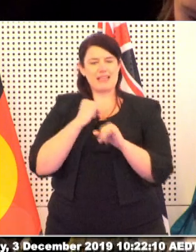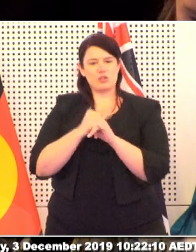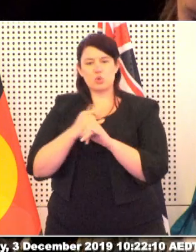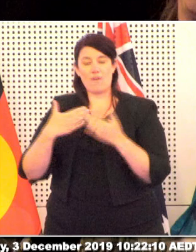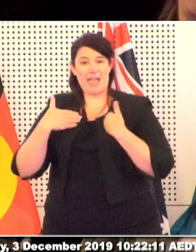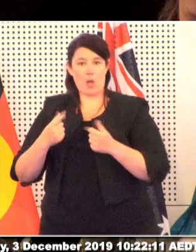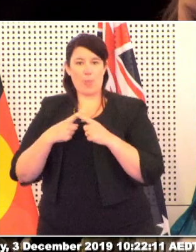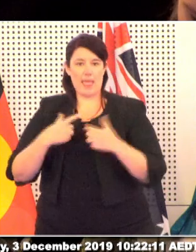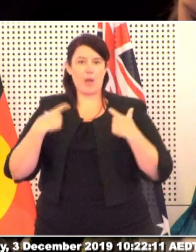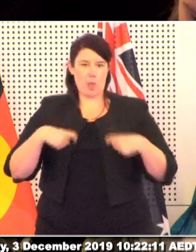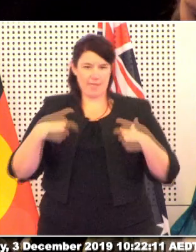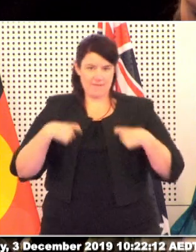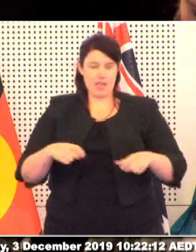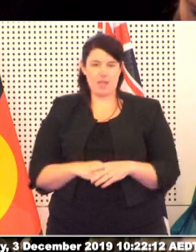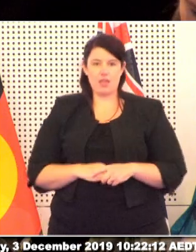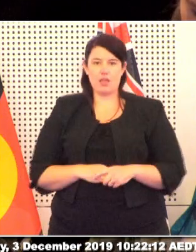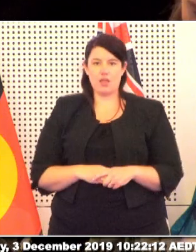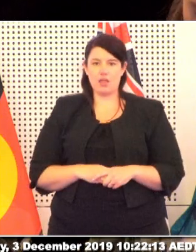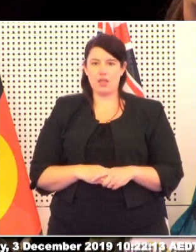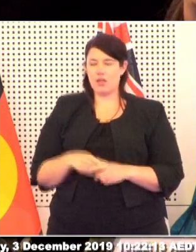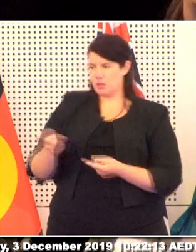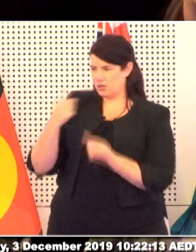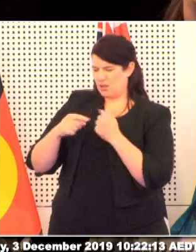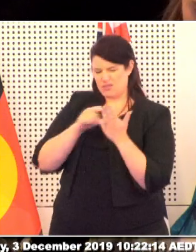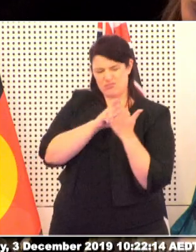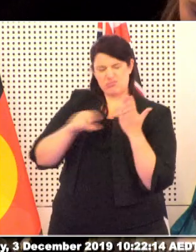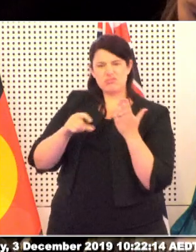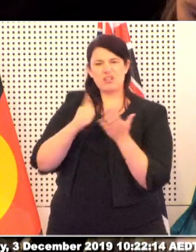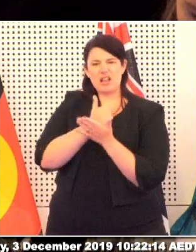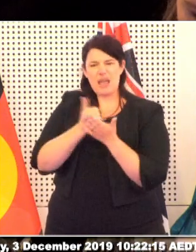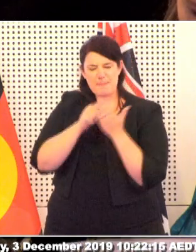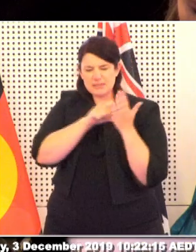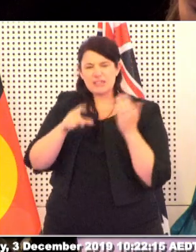And what’s the statistic that you’ve stated there at paragraph 26?